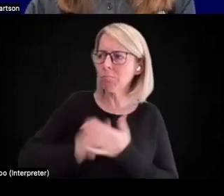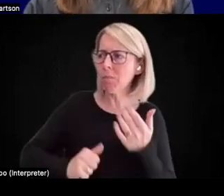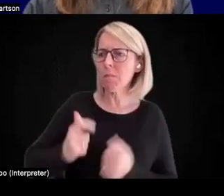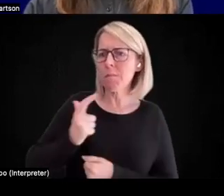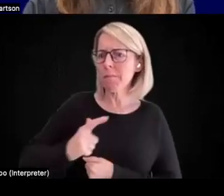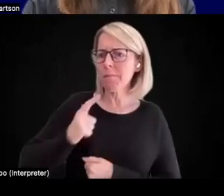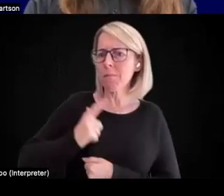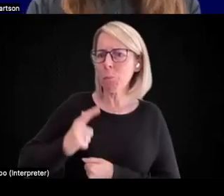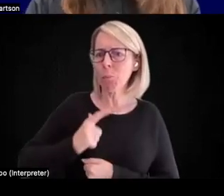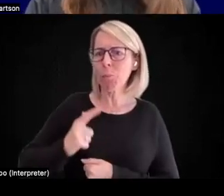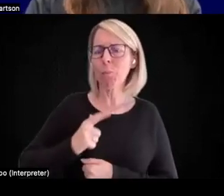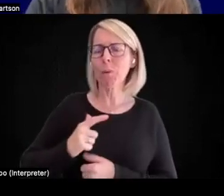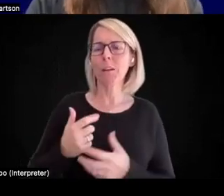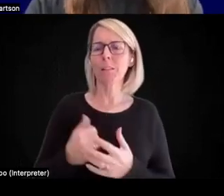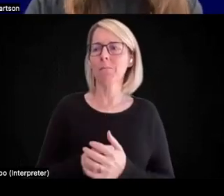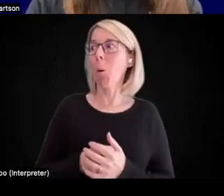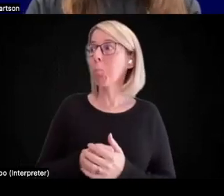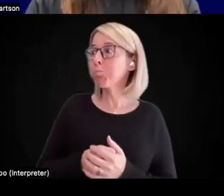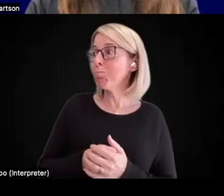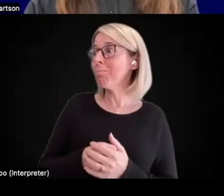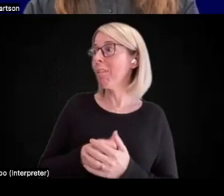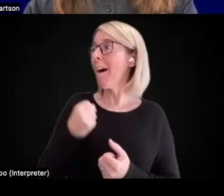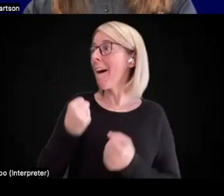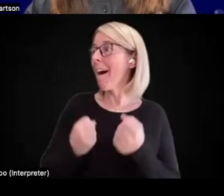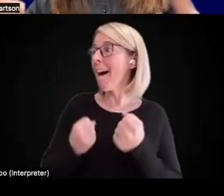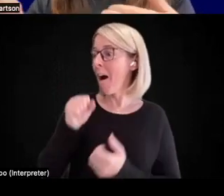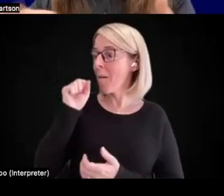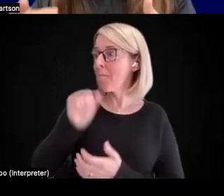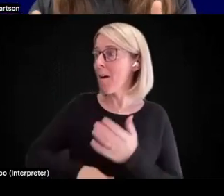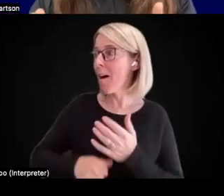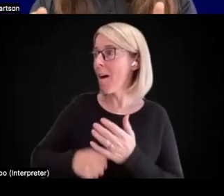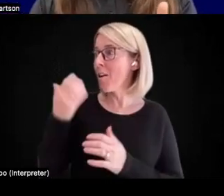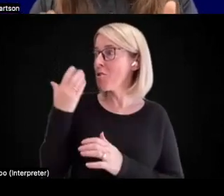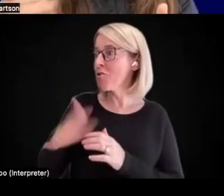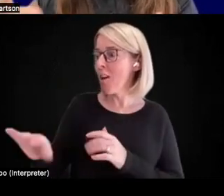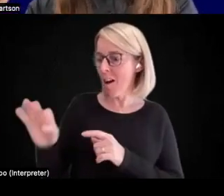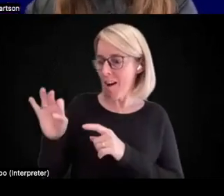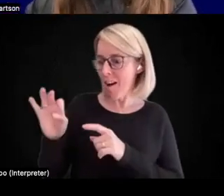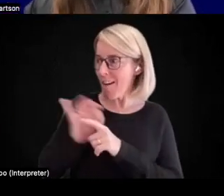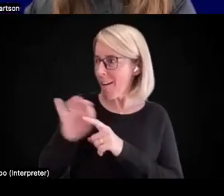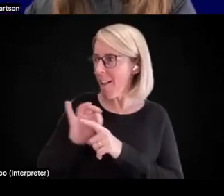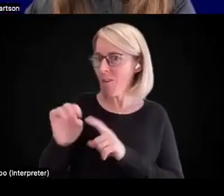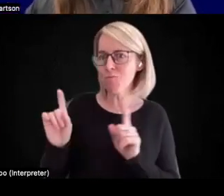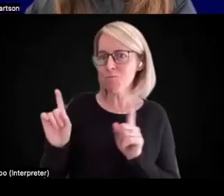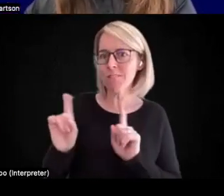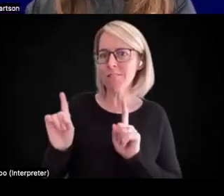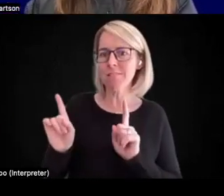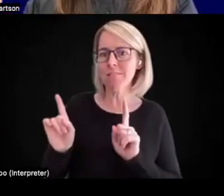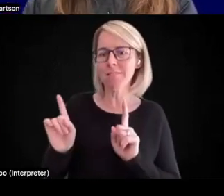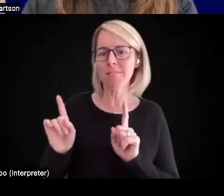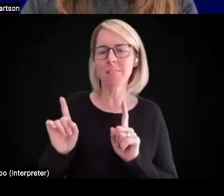"Ooh, what colour car are you going to get?". So, the receiving is actually different to